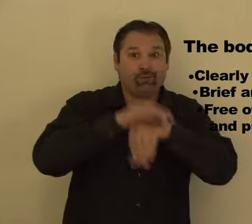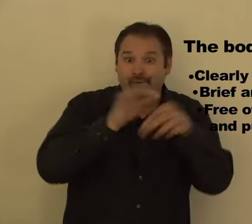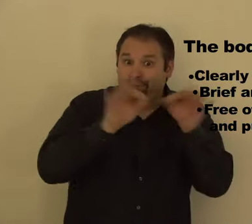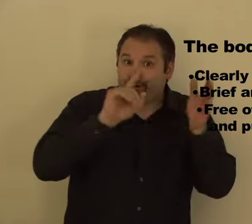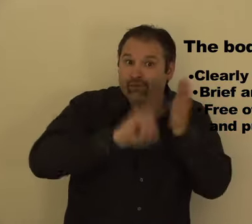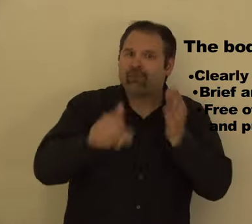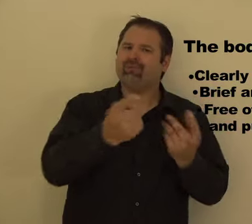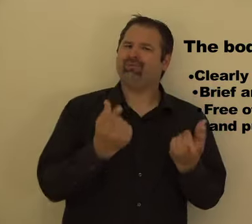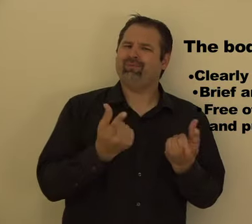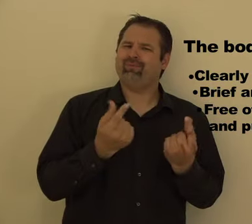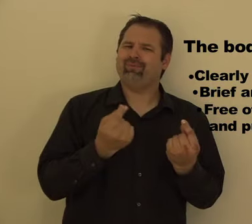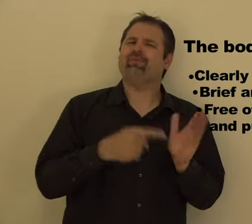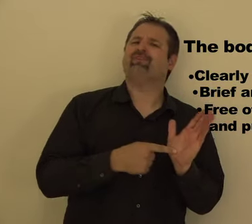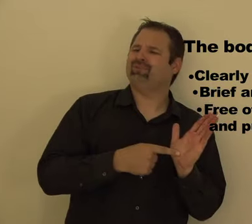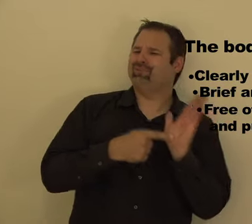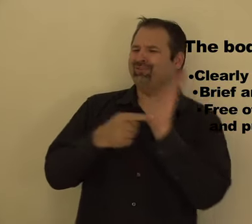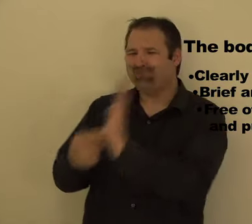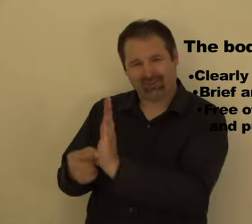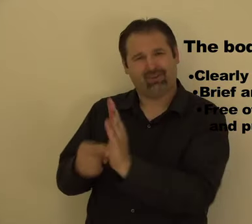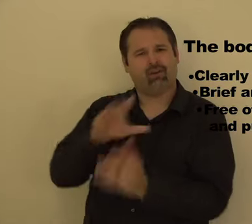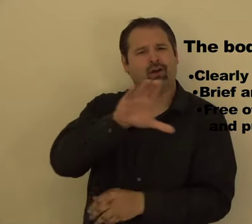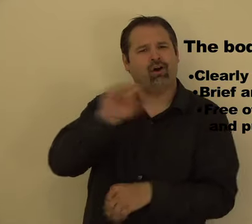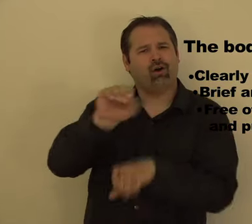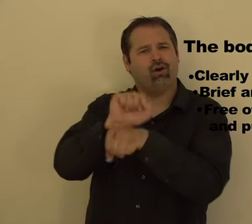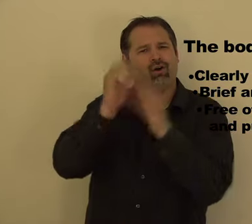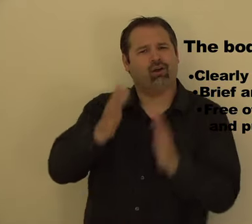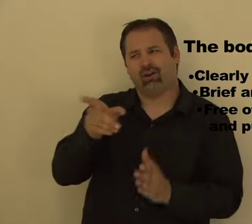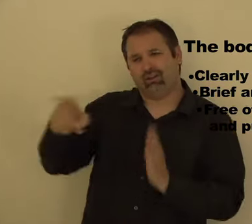email address before sending it.